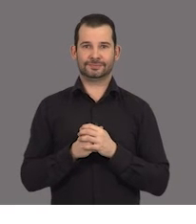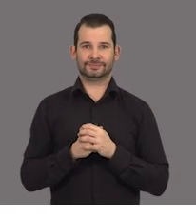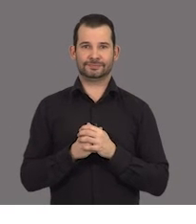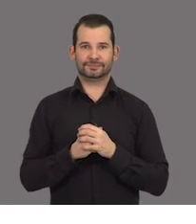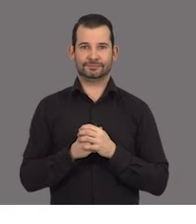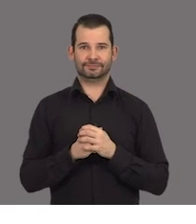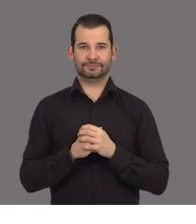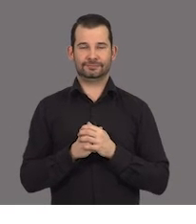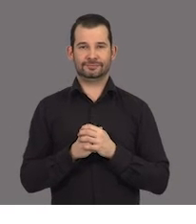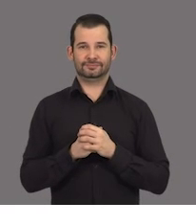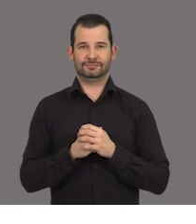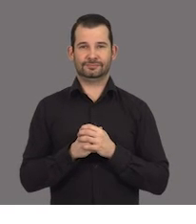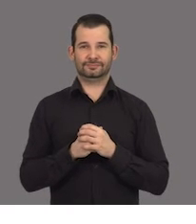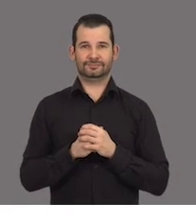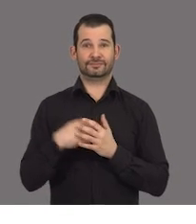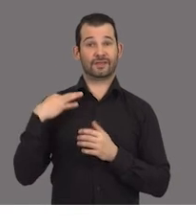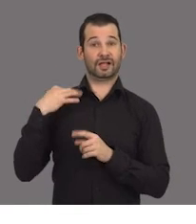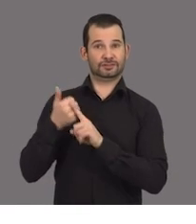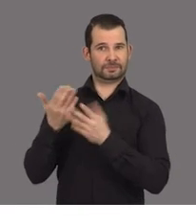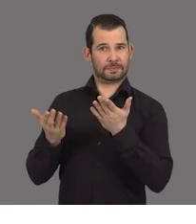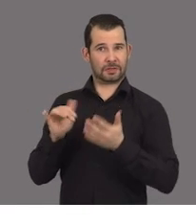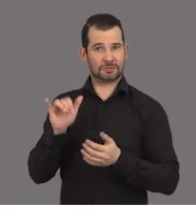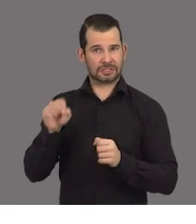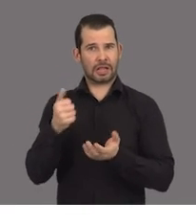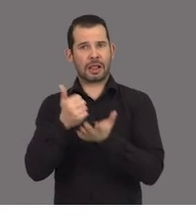Volunteers may be able to help you do your taxes for free.